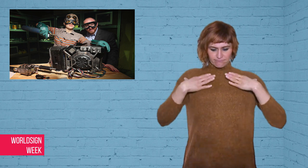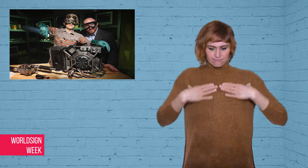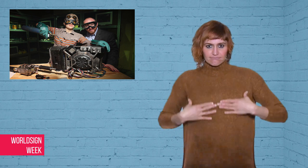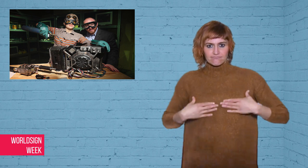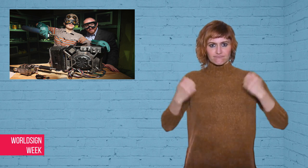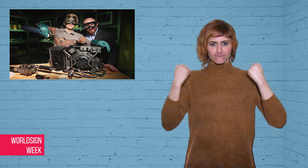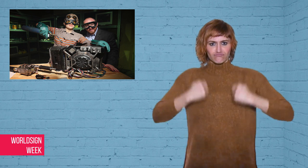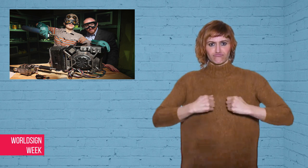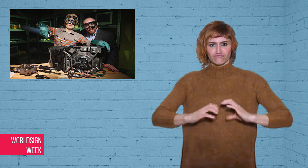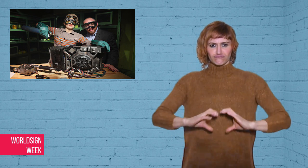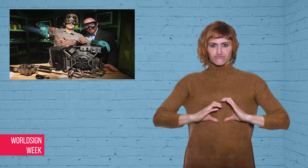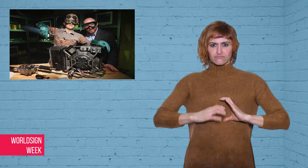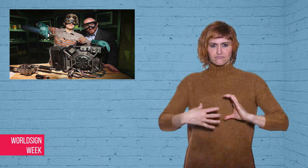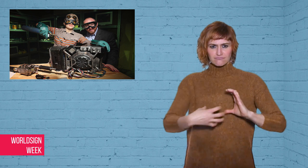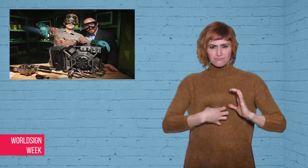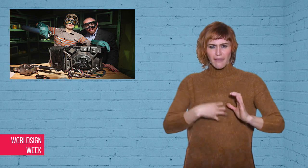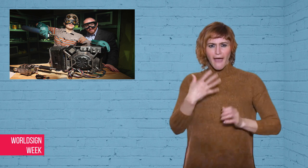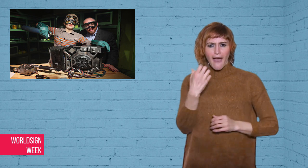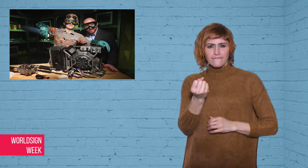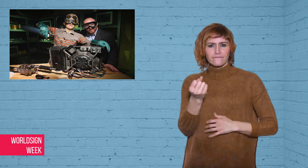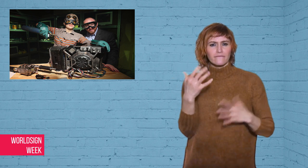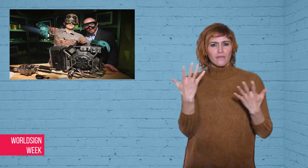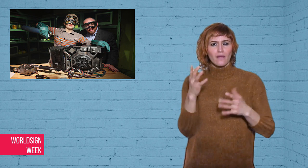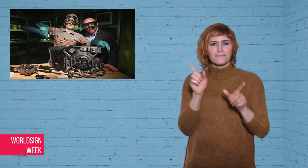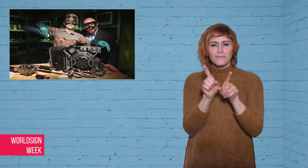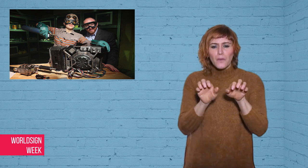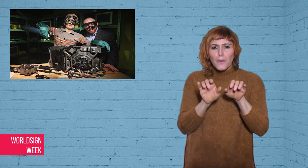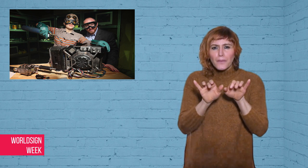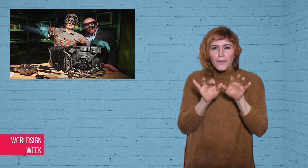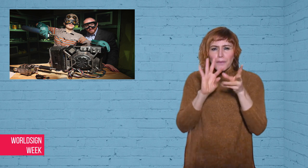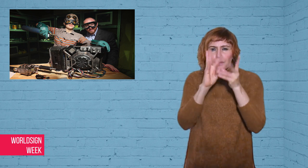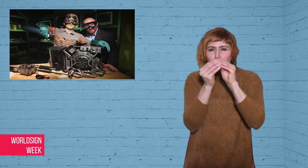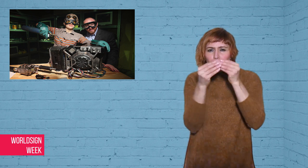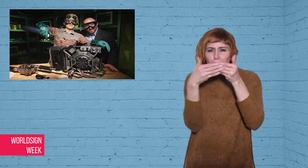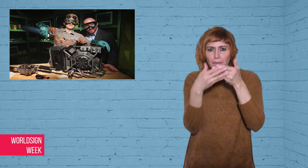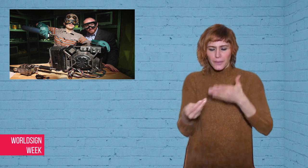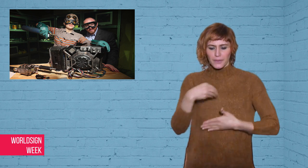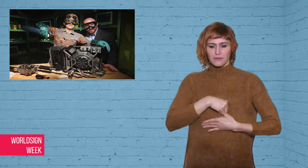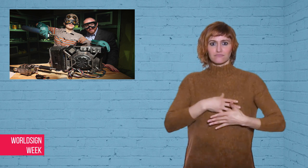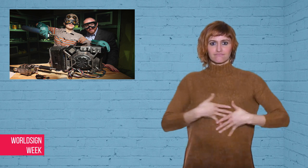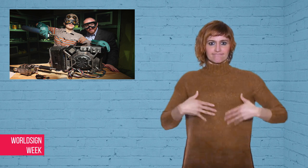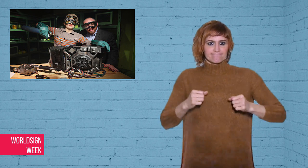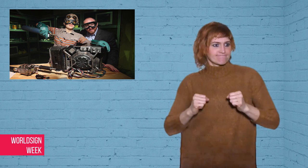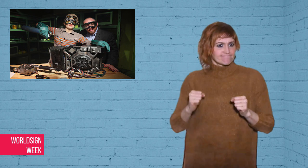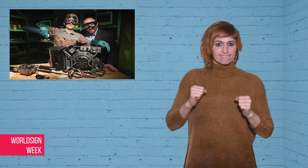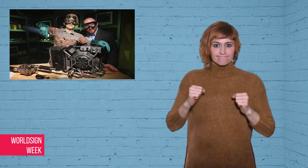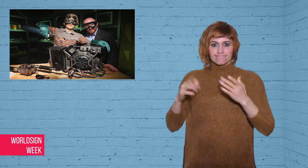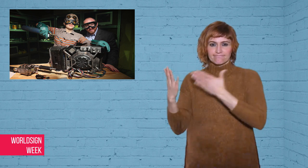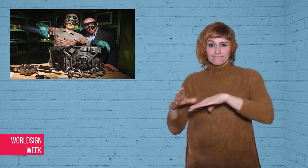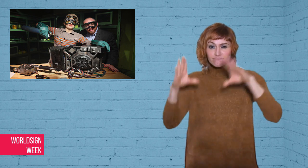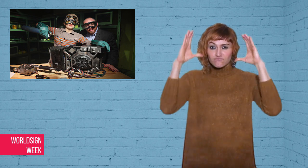VR headsets in order to step into that world.